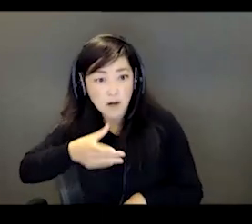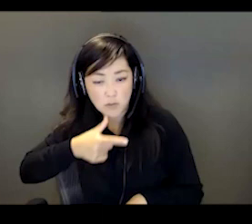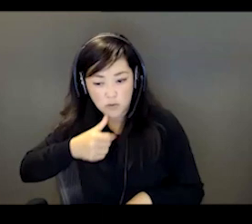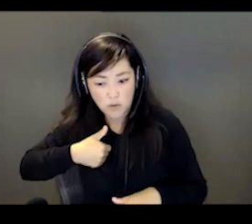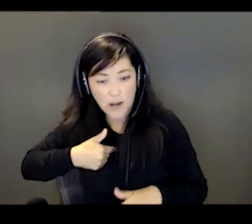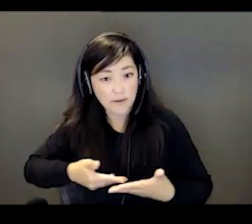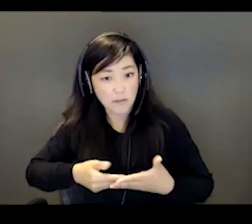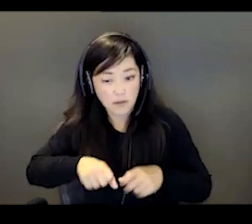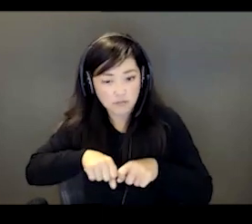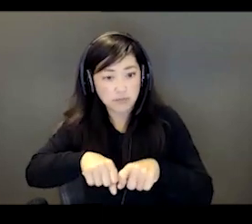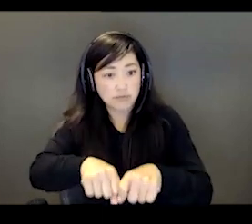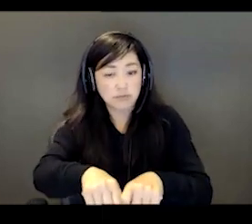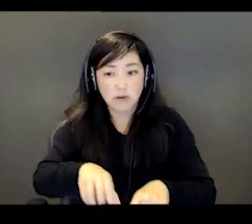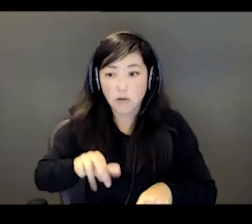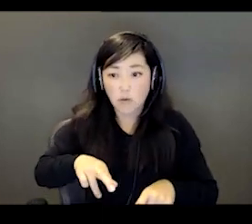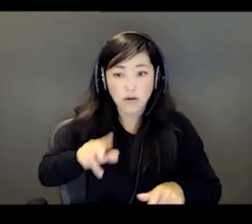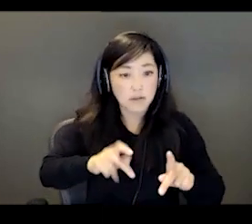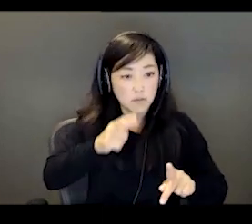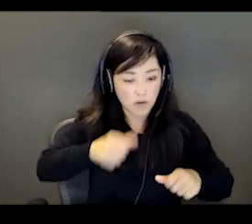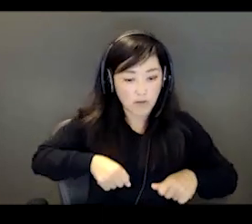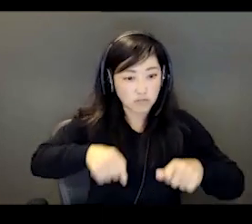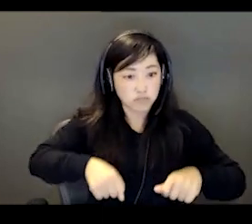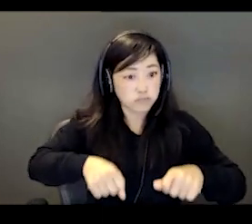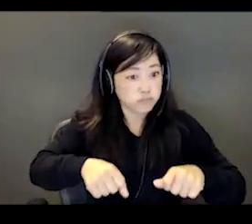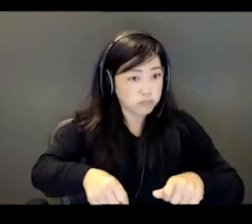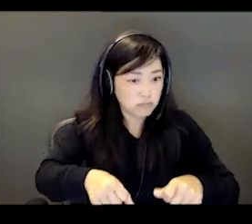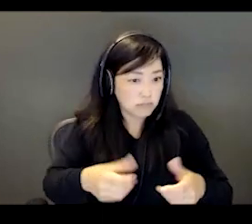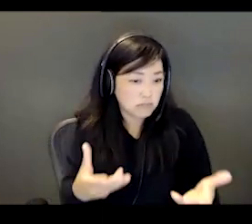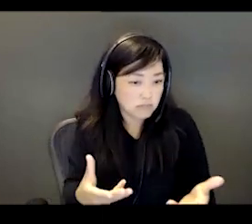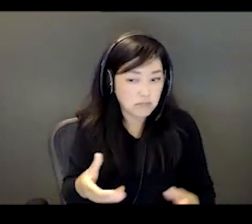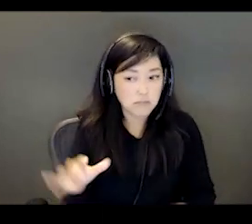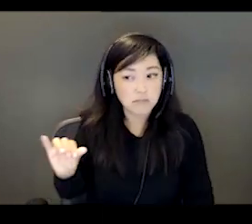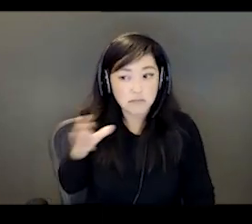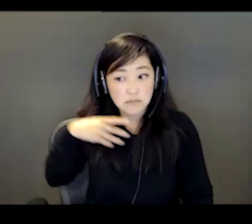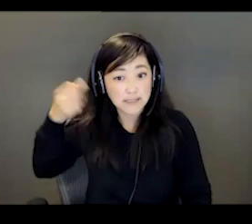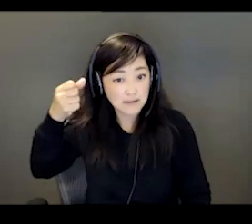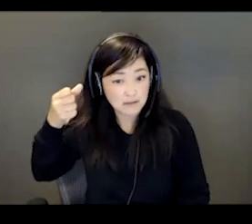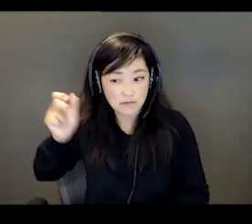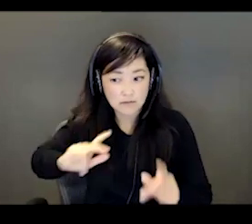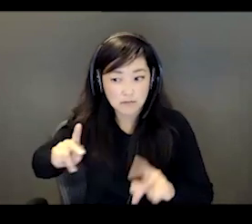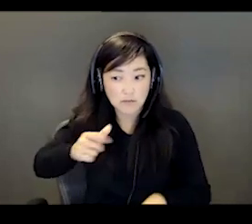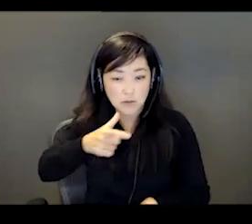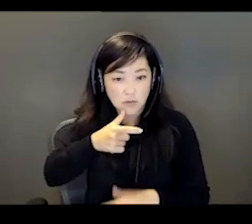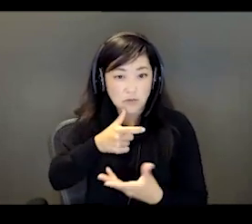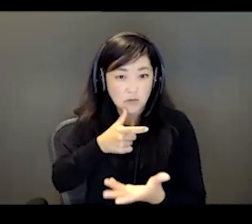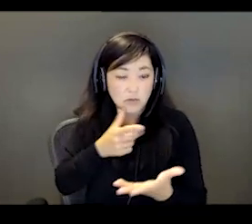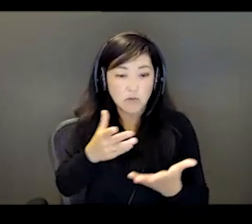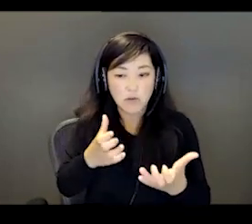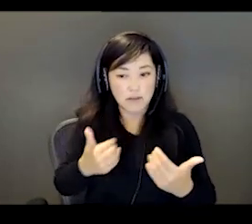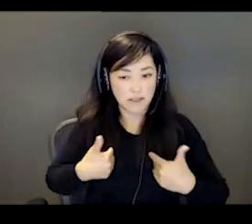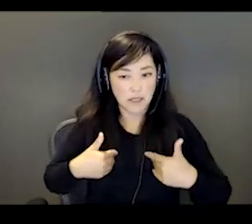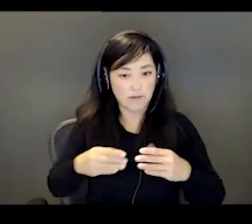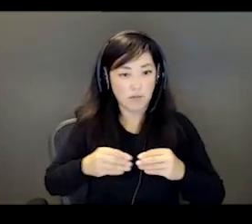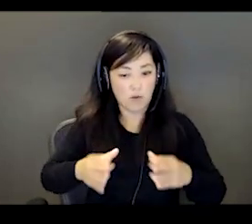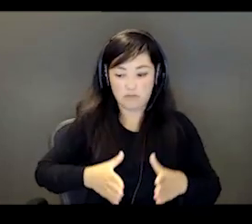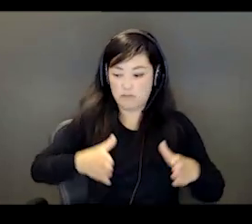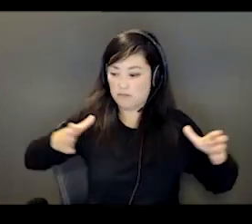You know, other people, you know, people with walkers. And for the older population that do, you know, would like a wider space to walk in.